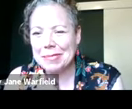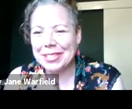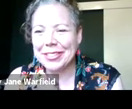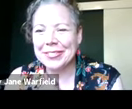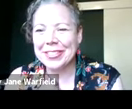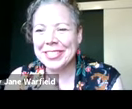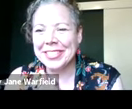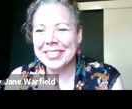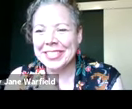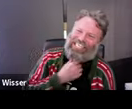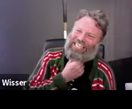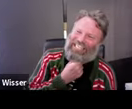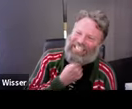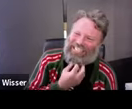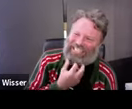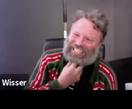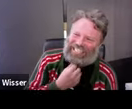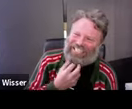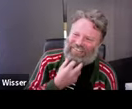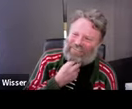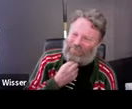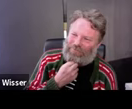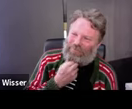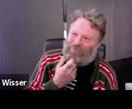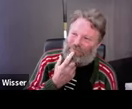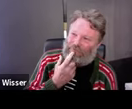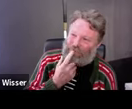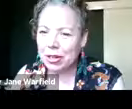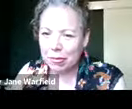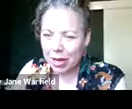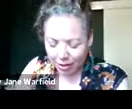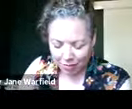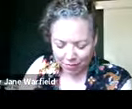possibly go wrong?" Alex, I'm just goind going to wind us - because